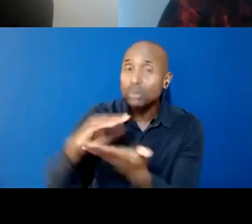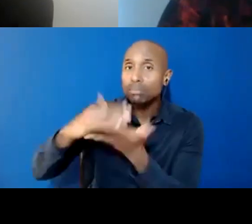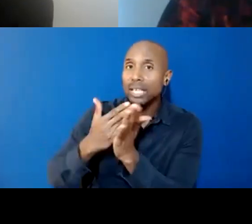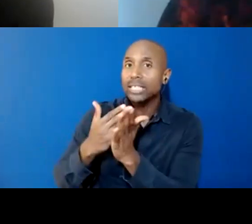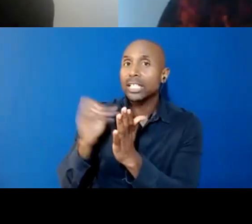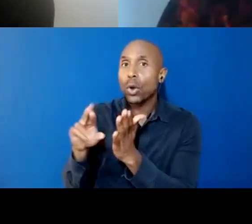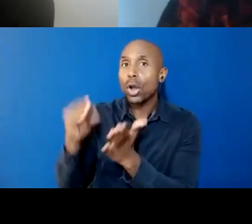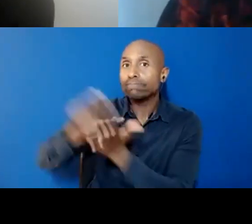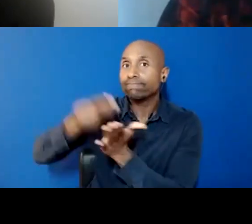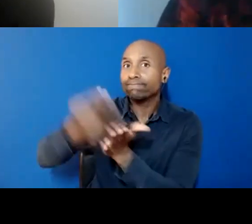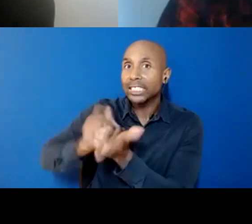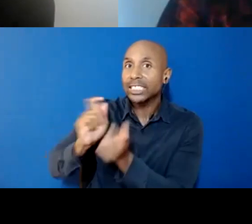changes, what do you think?